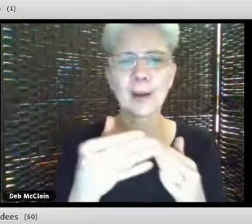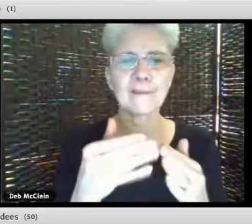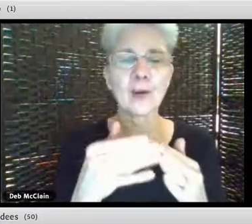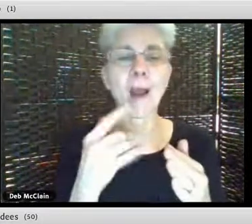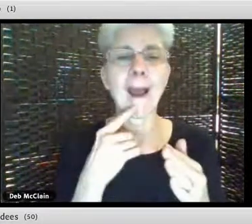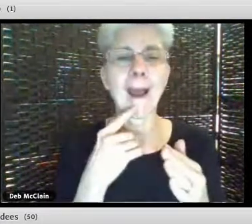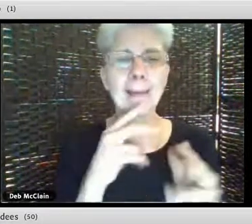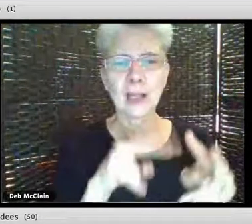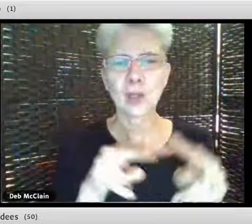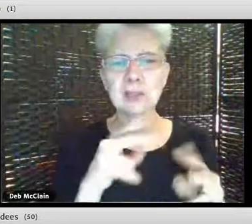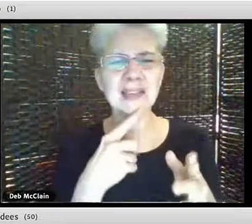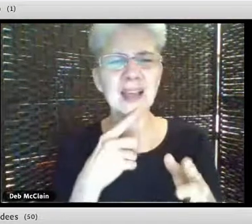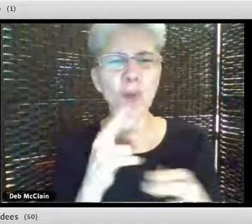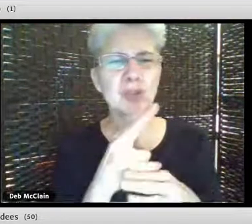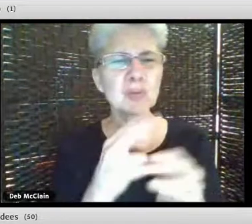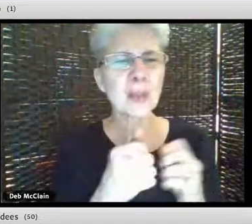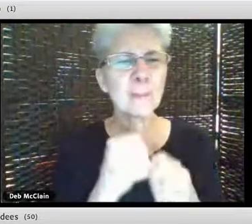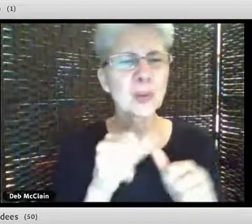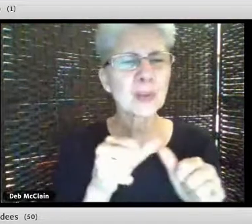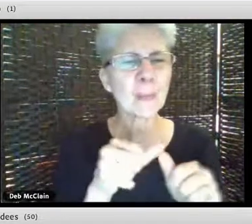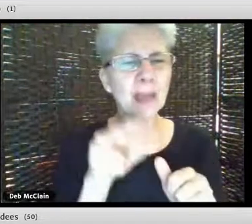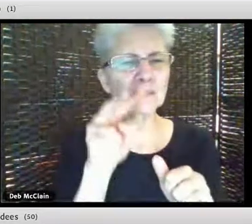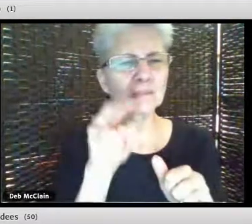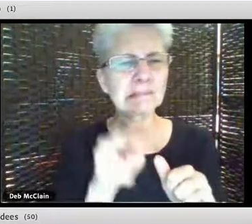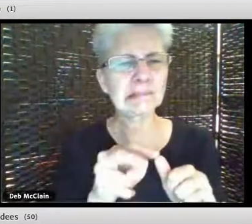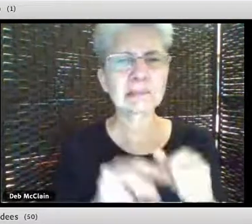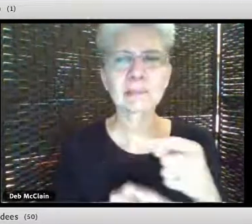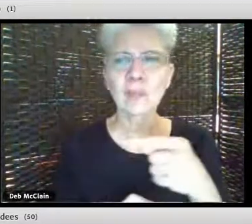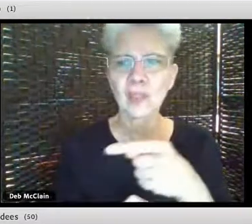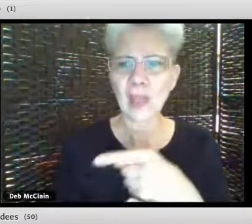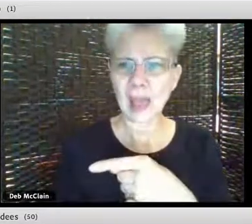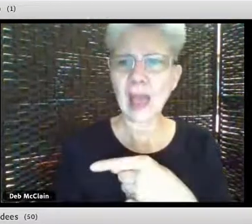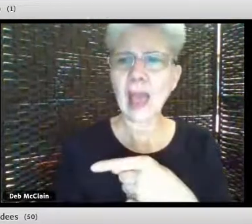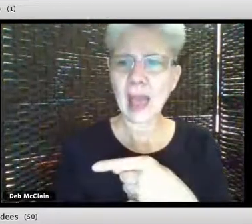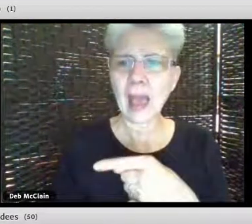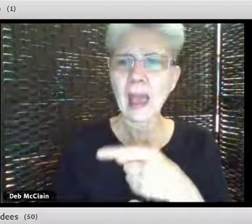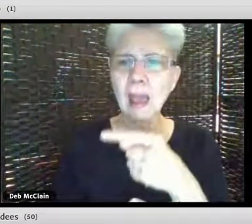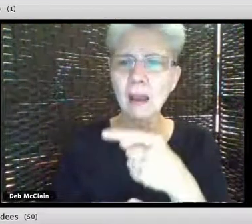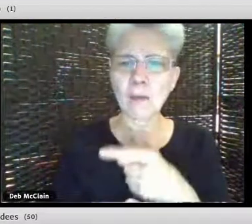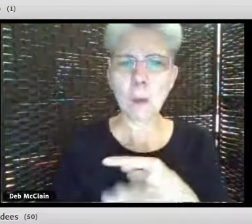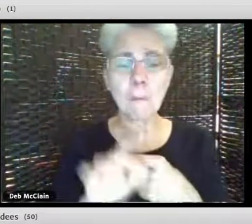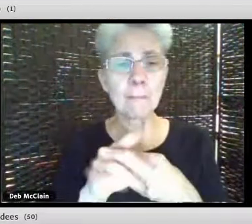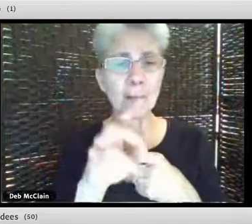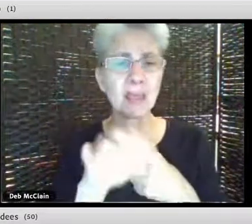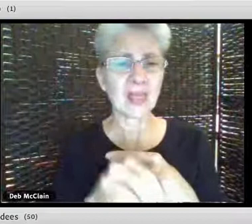I can look and see what's taking up the most space on my drive. So you can see, "Okay, well, maybe this zip file